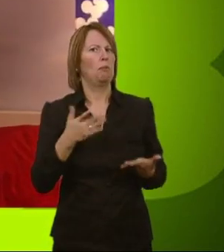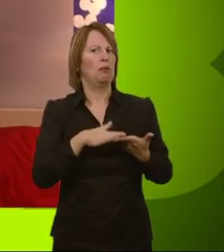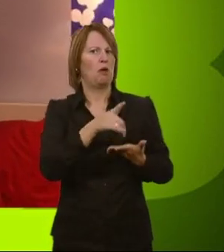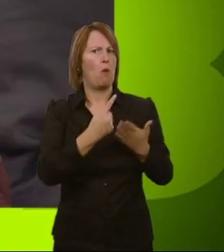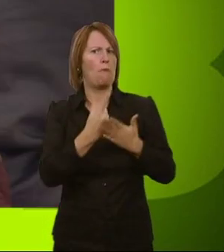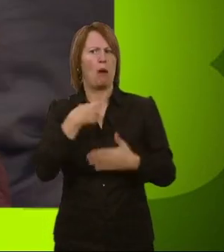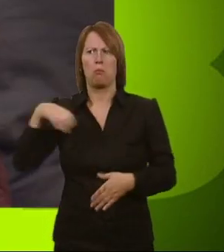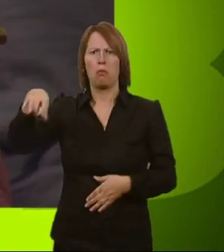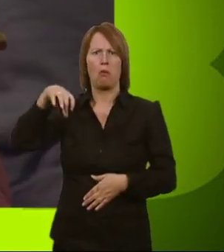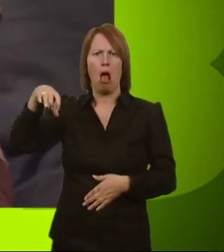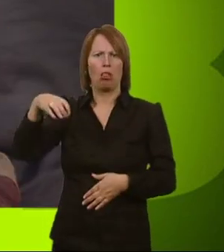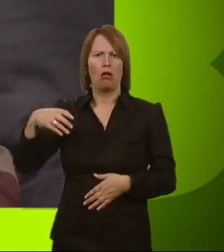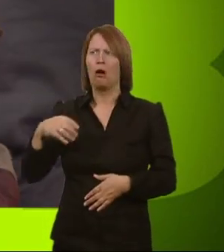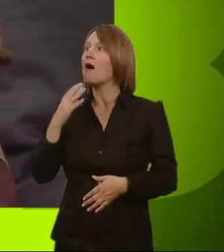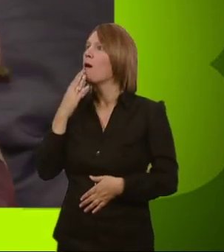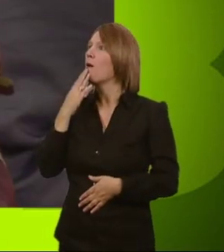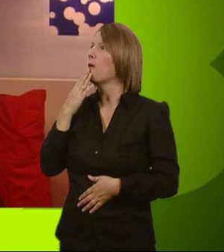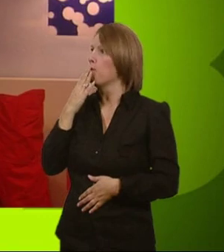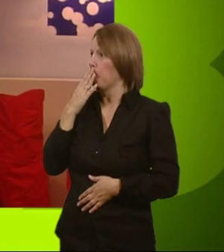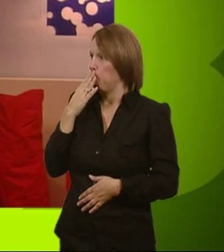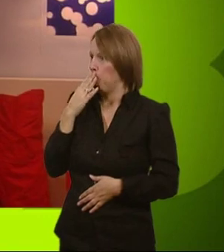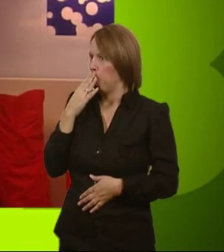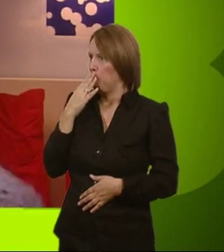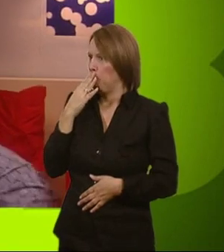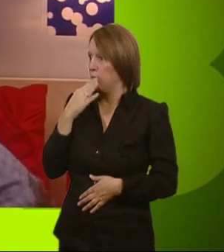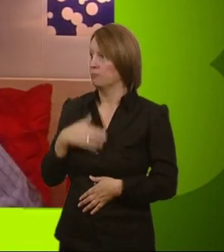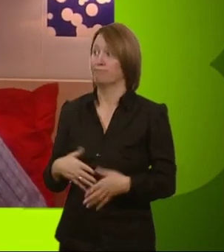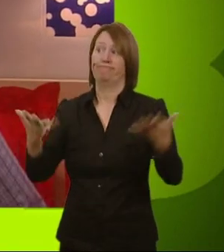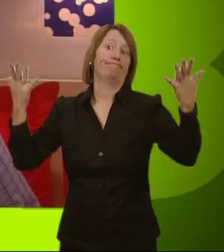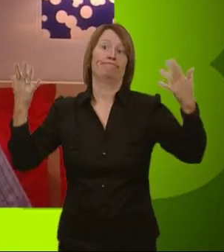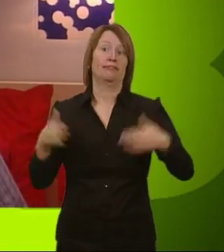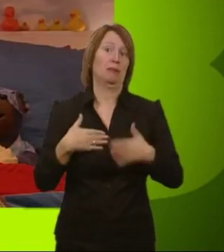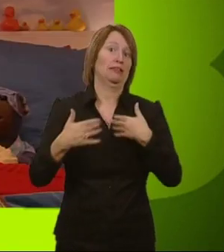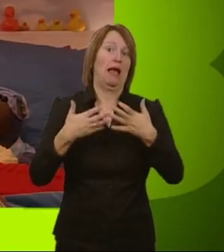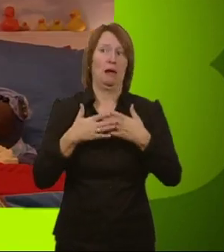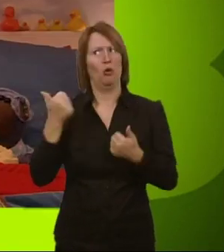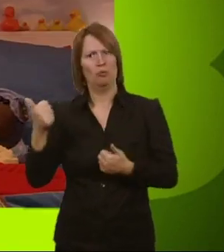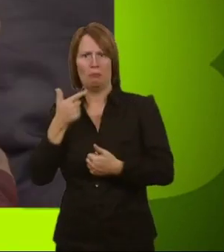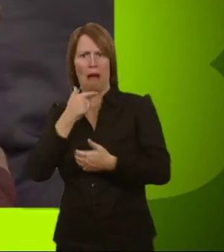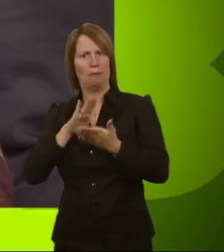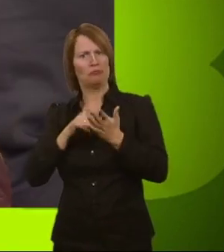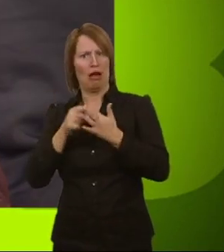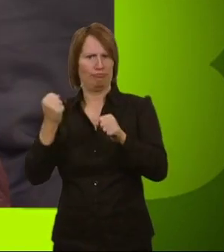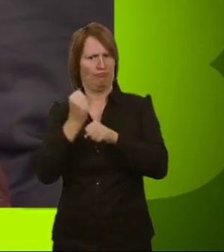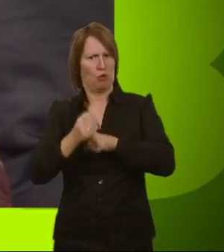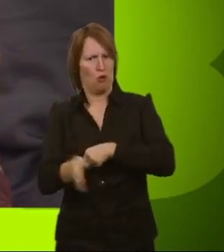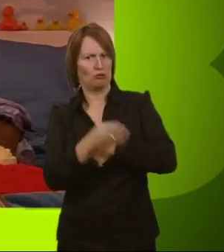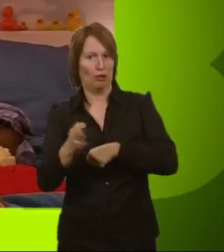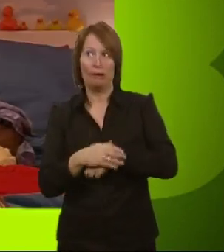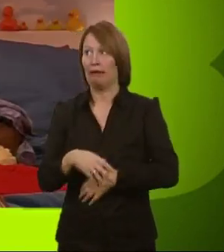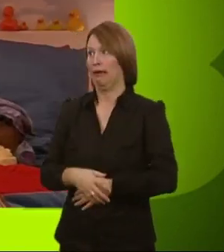either still it was nice of Mr prank to fix the washing machine eh yeah yeah yeah